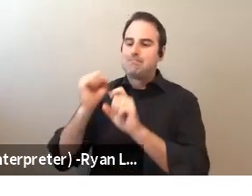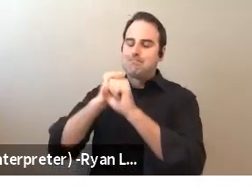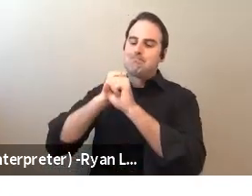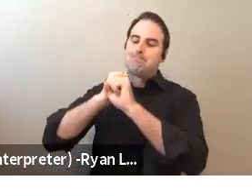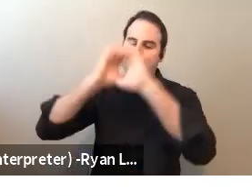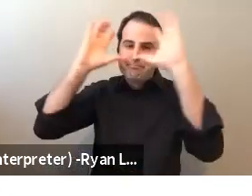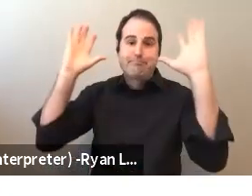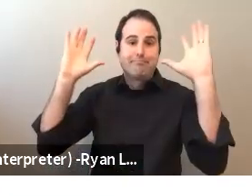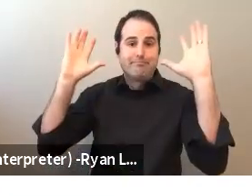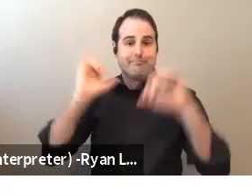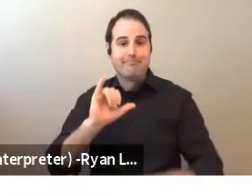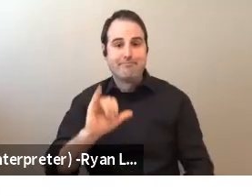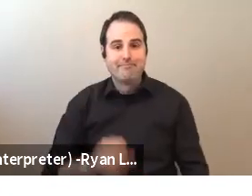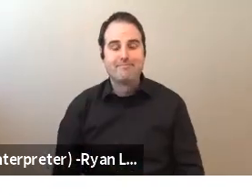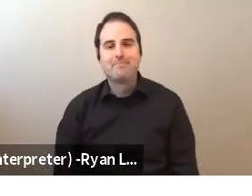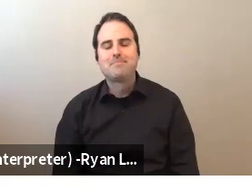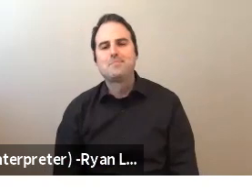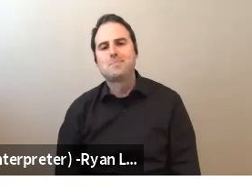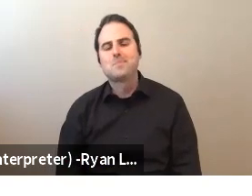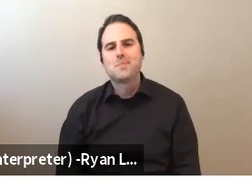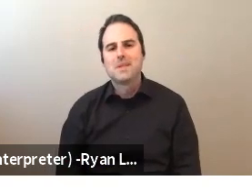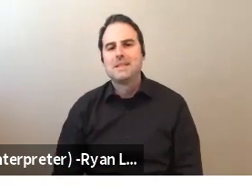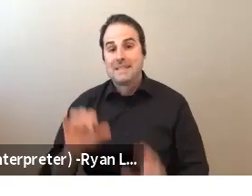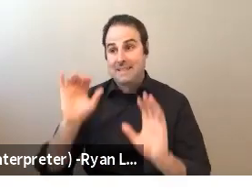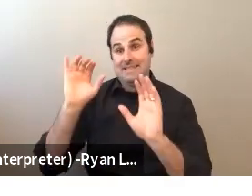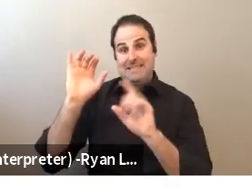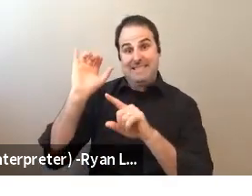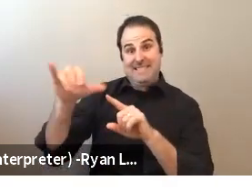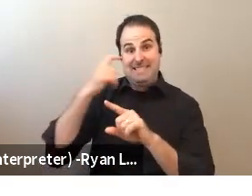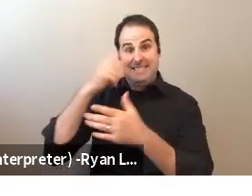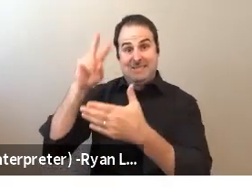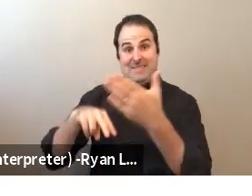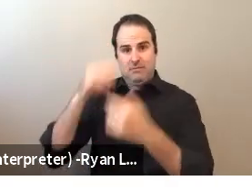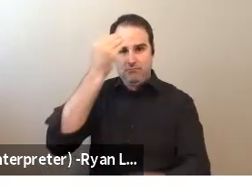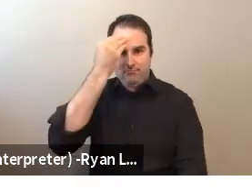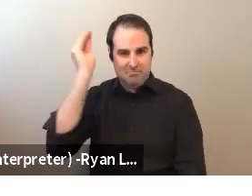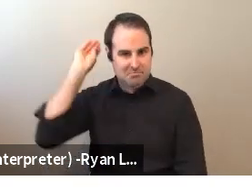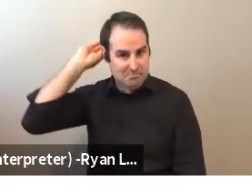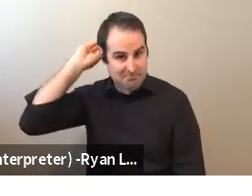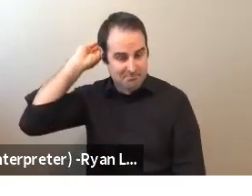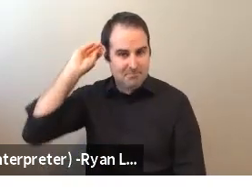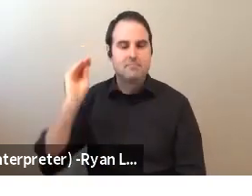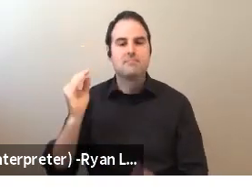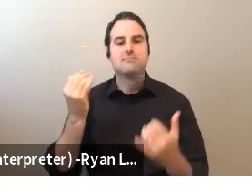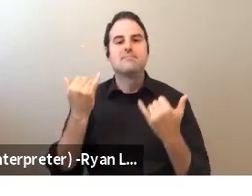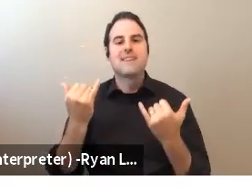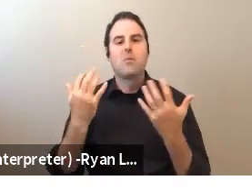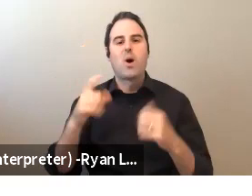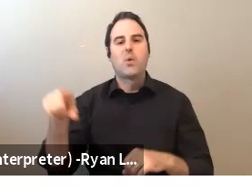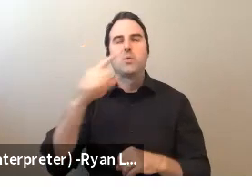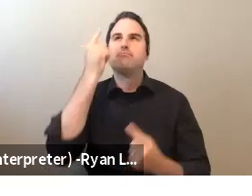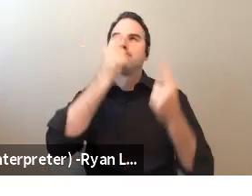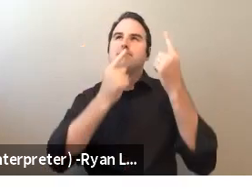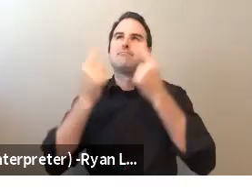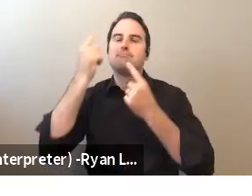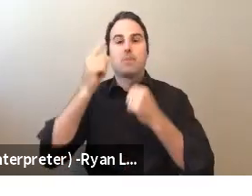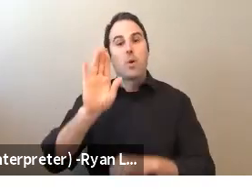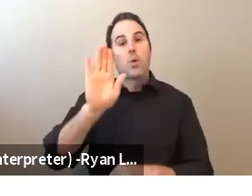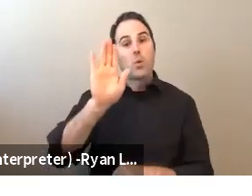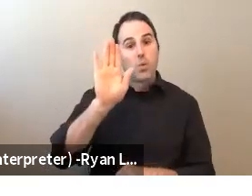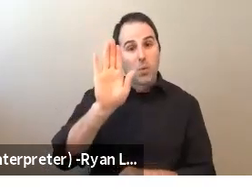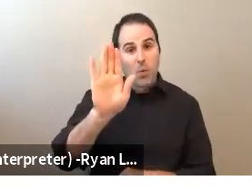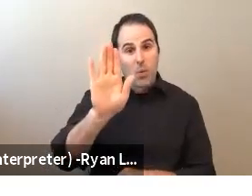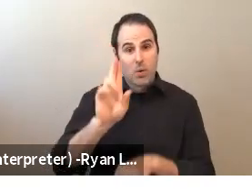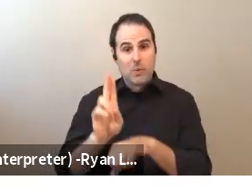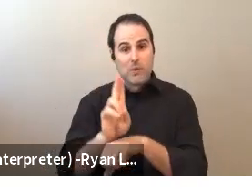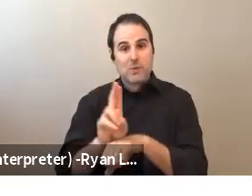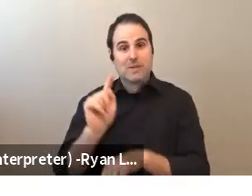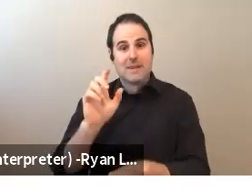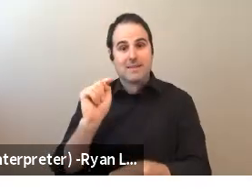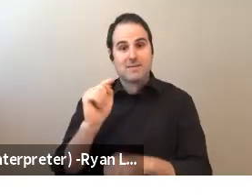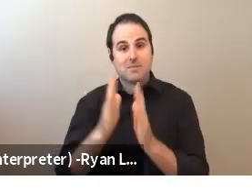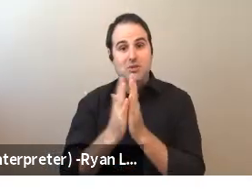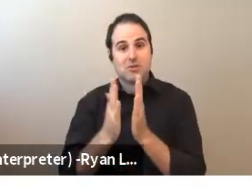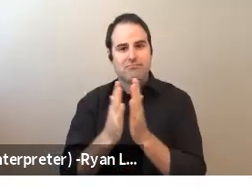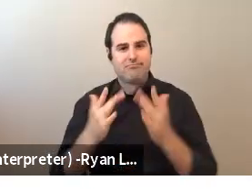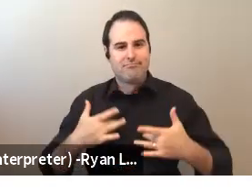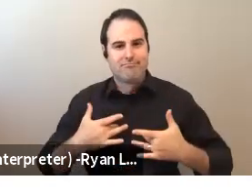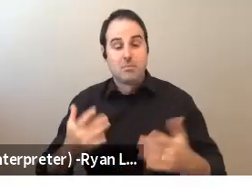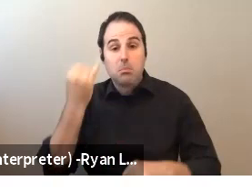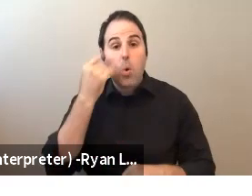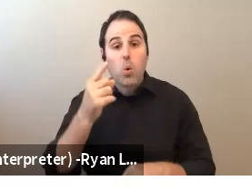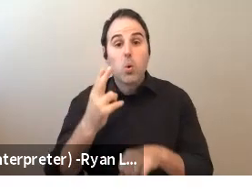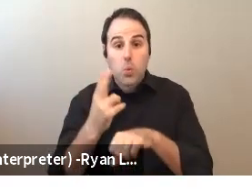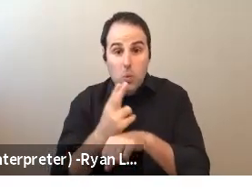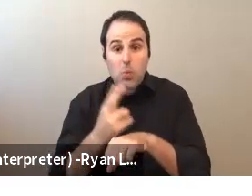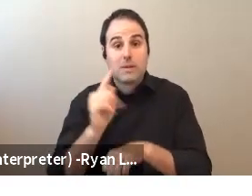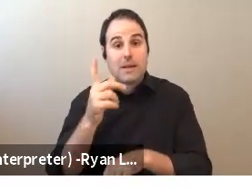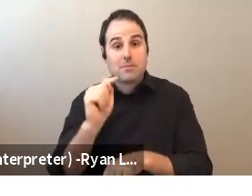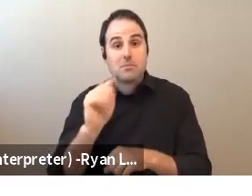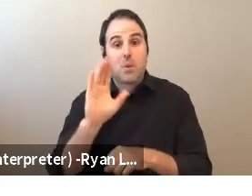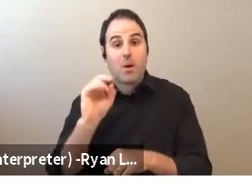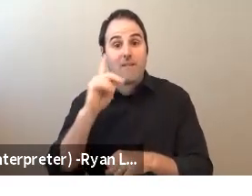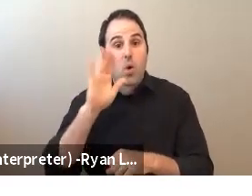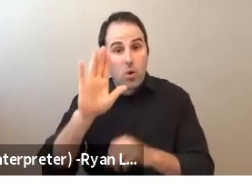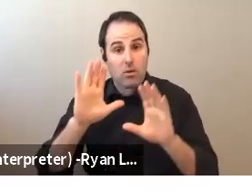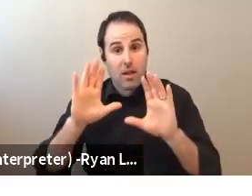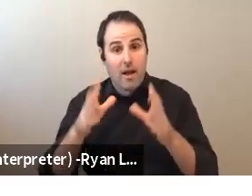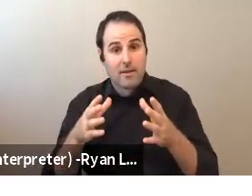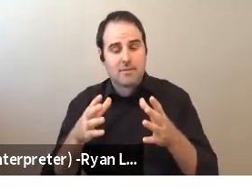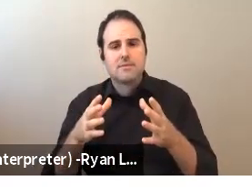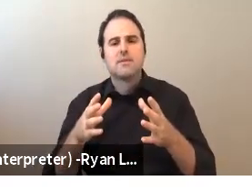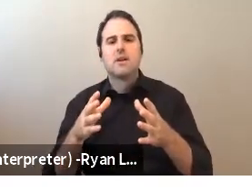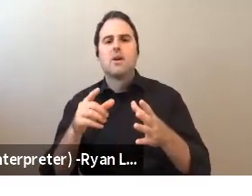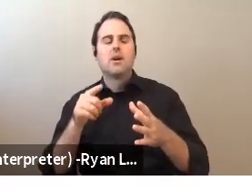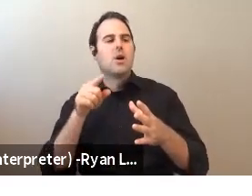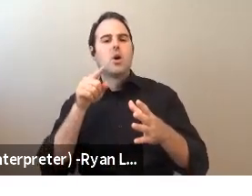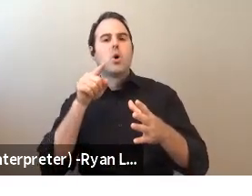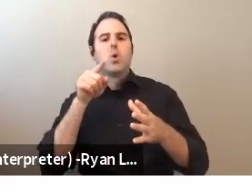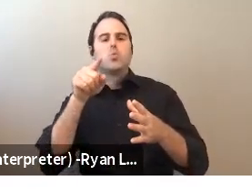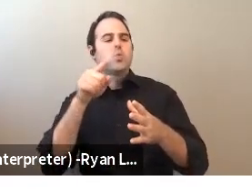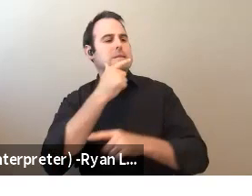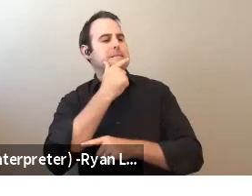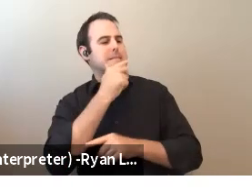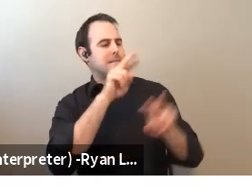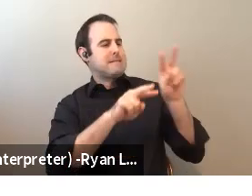Sally Potter: I'm going to ask you to reflect on your own textbook use. Okay. What if you do, in fact, use a commercial textbook. What was the criteria that you use to choose that textbook for myself.